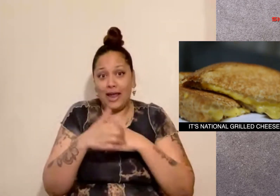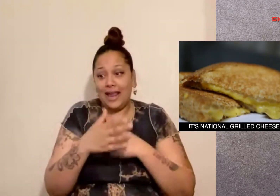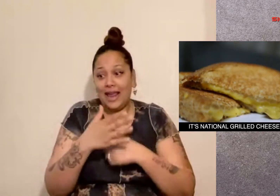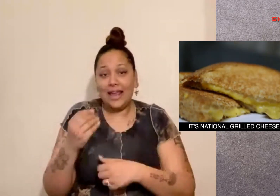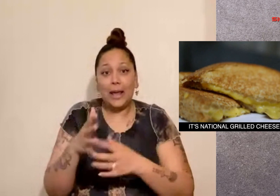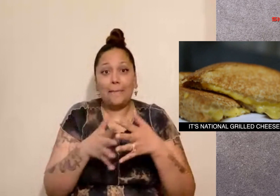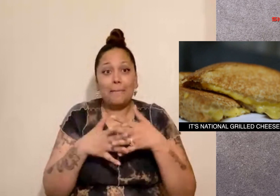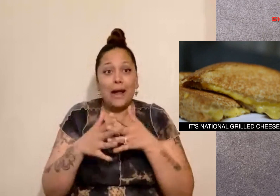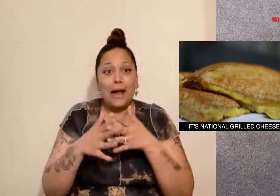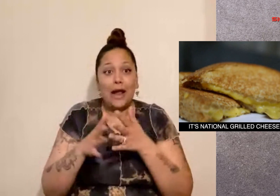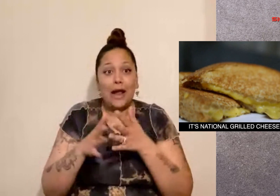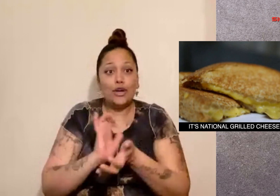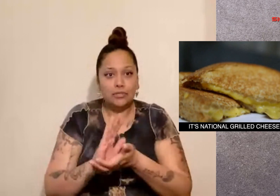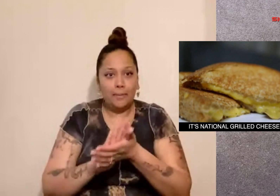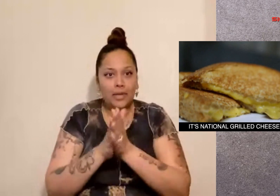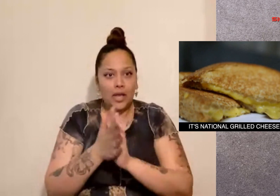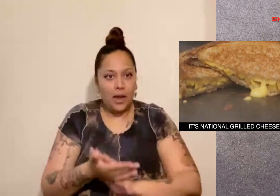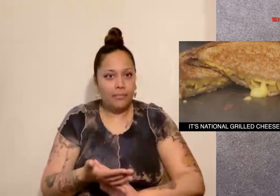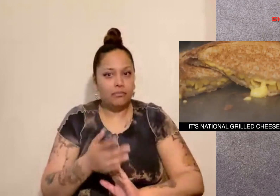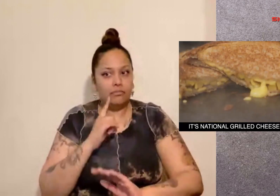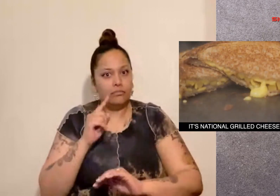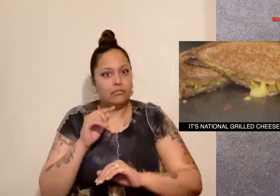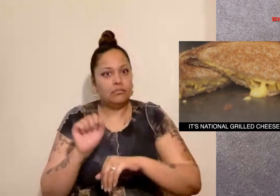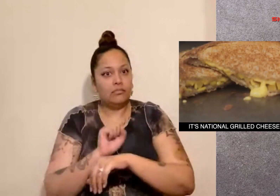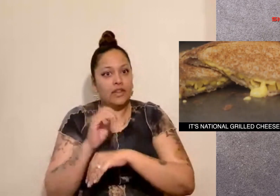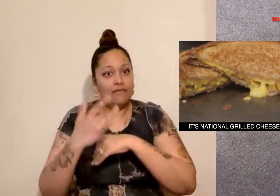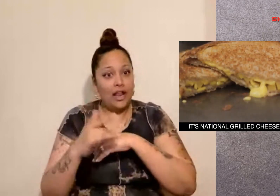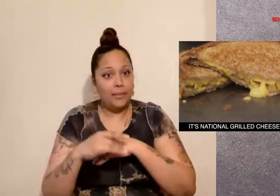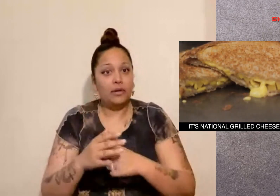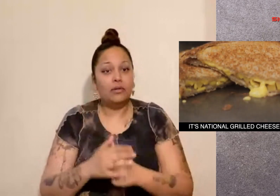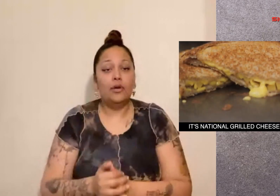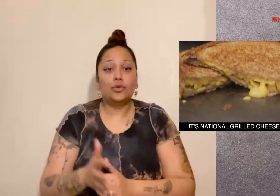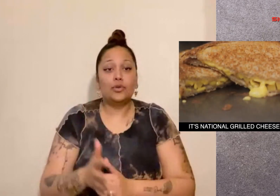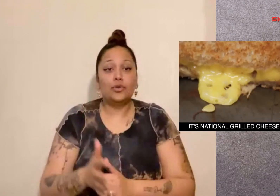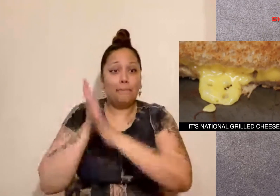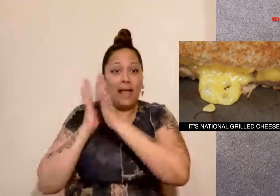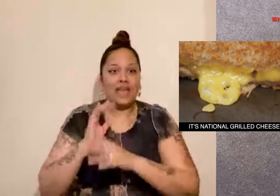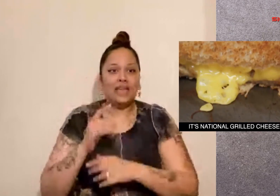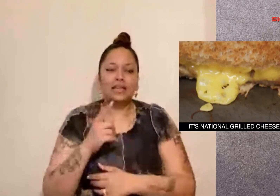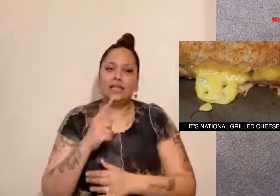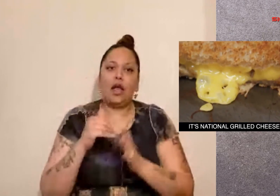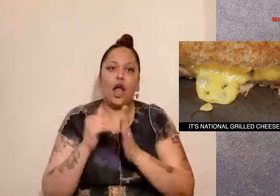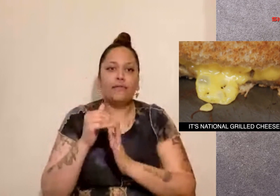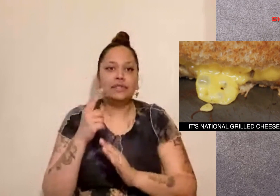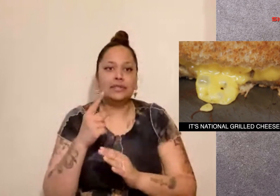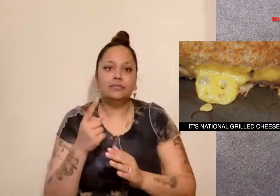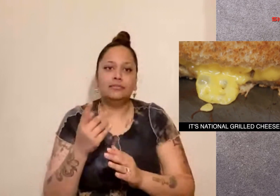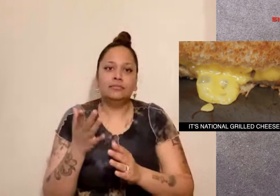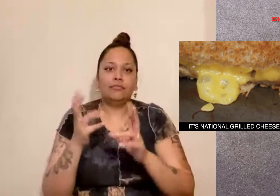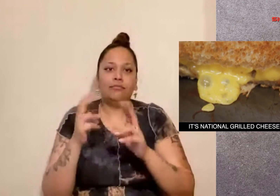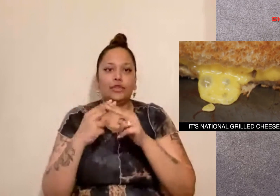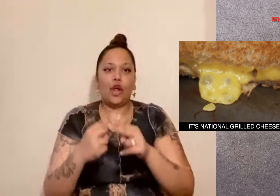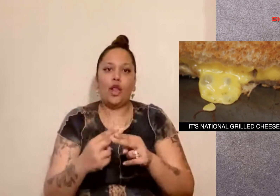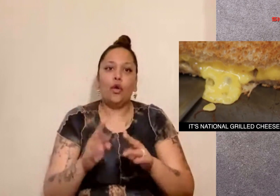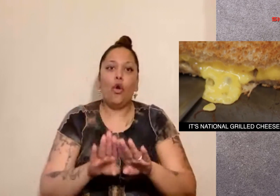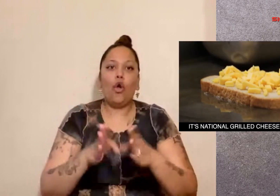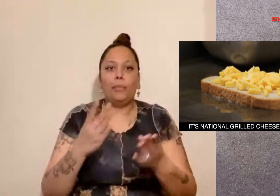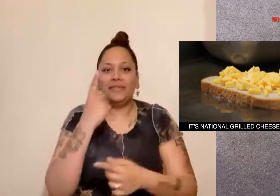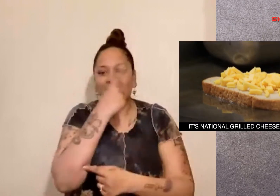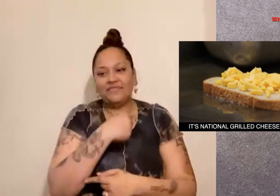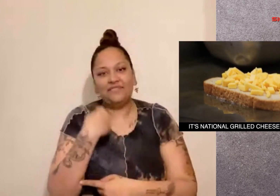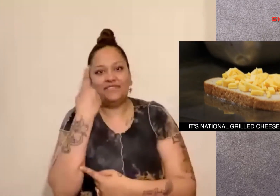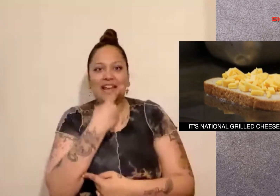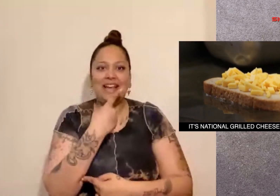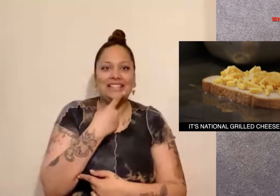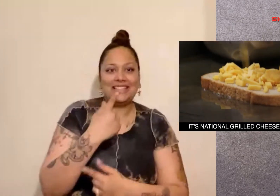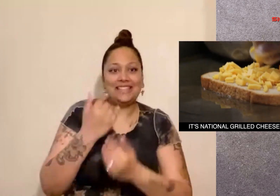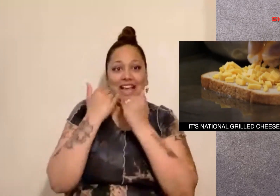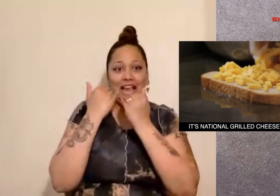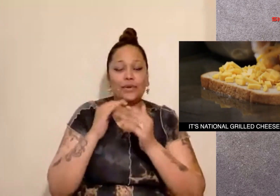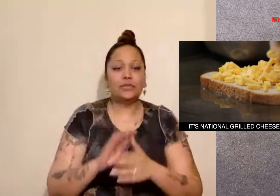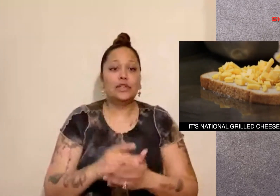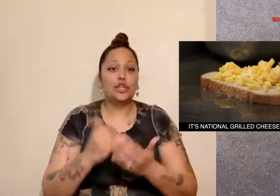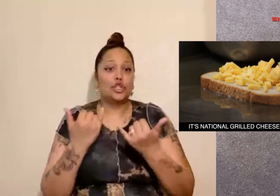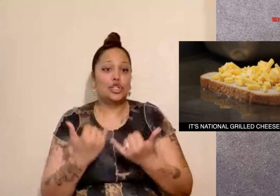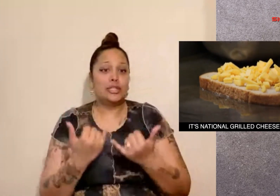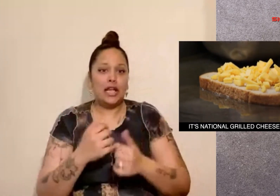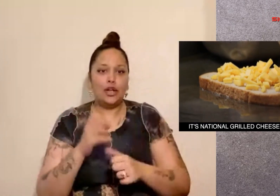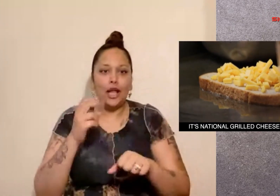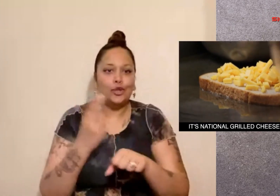readily available back then it was often served as an open faced sandwich today you can use